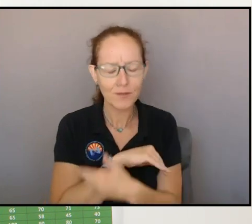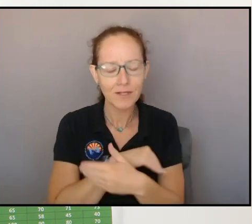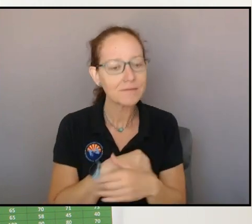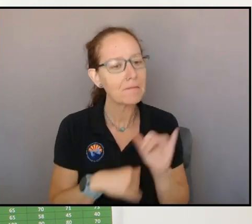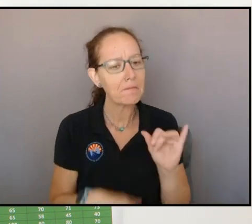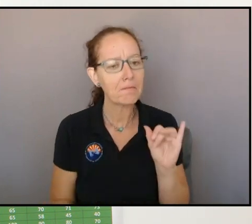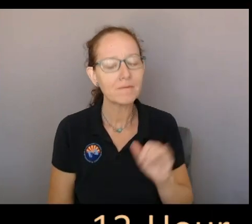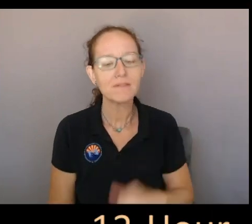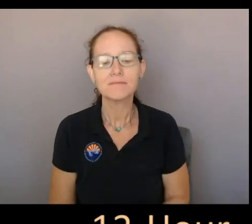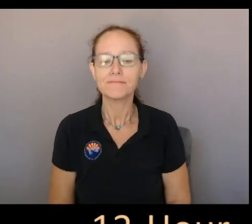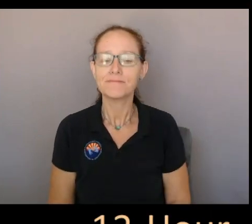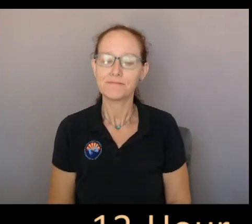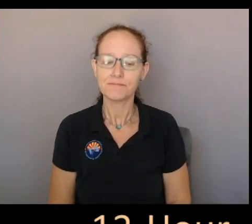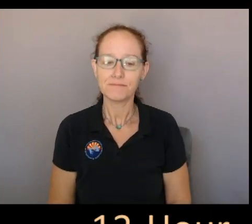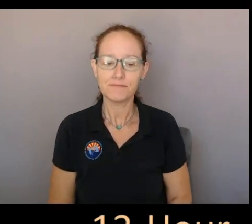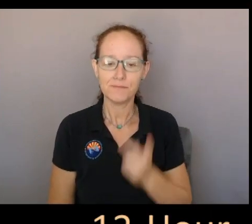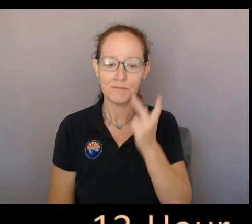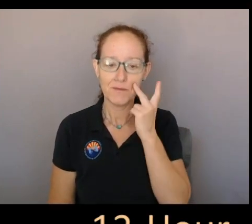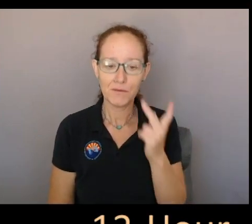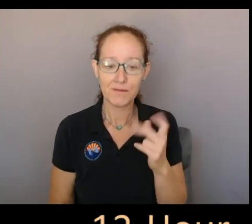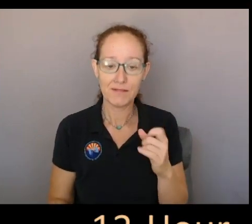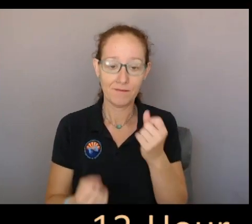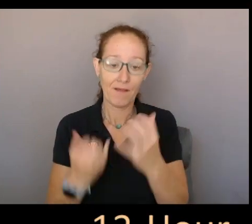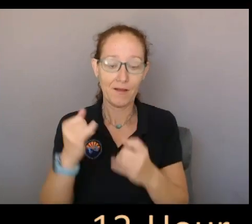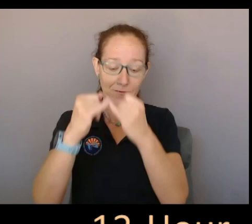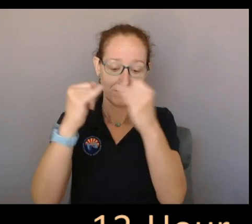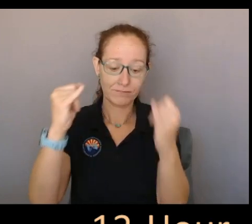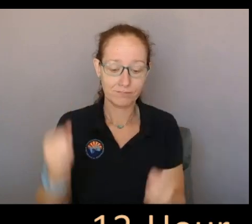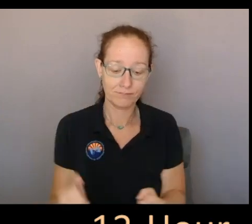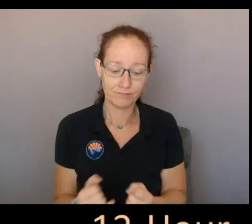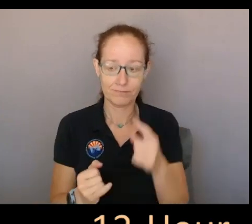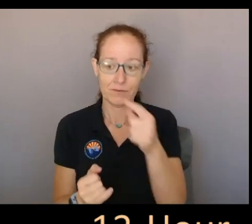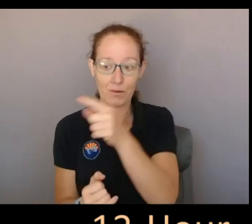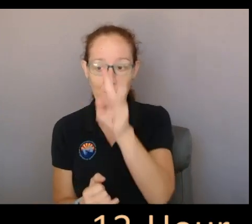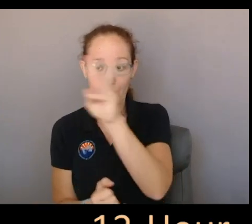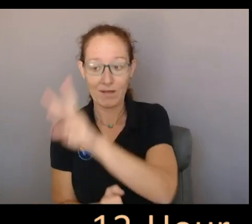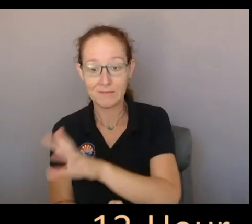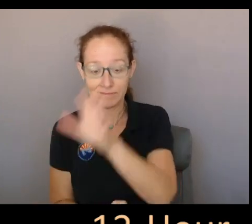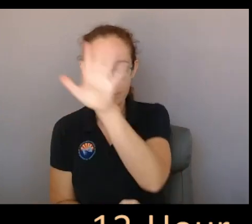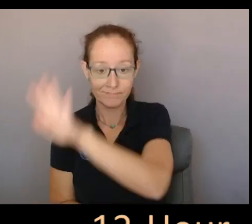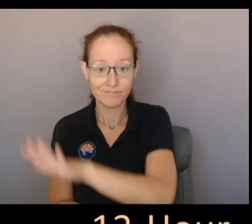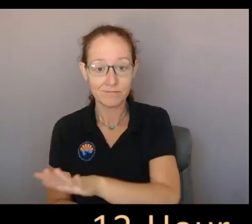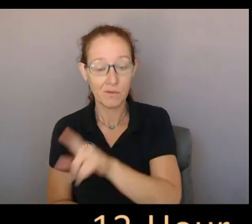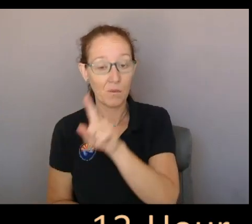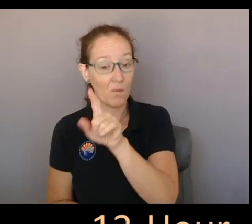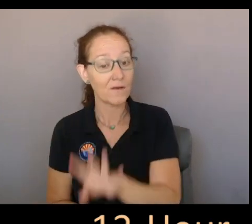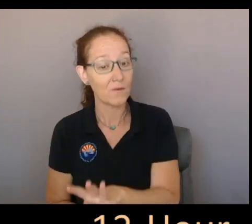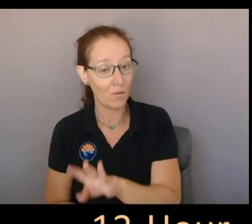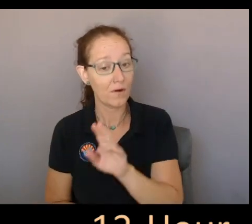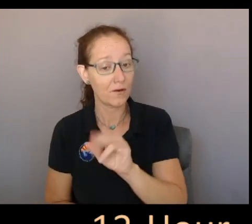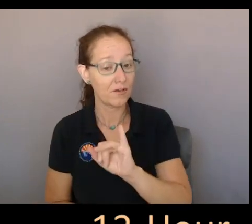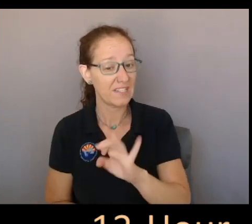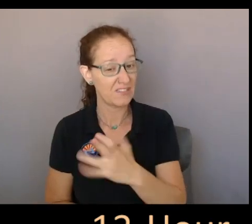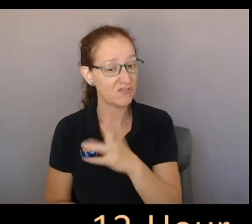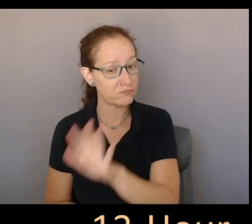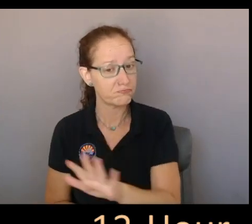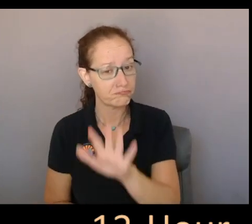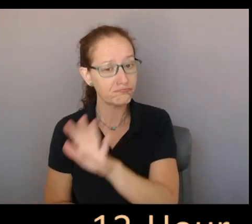see, the western perimeter of the fire had about 1/4 inch in some locations. Most of the rest of the area generally